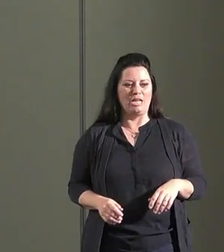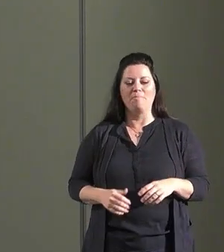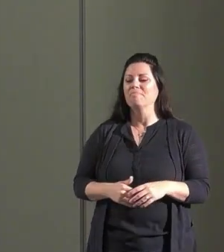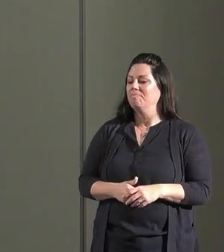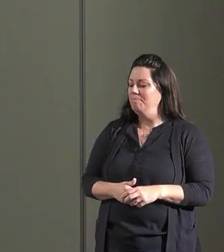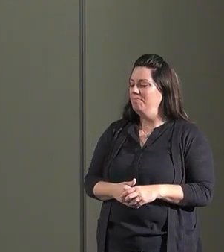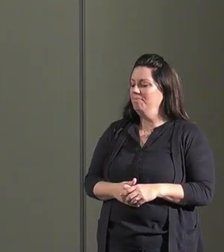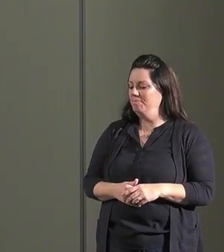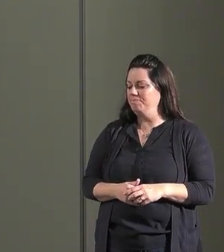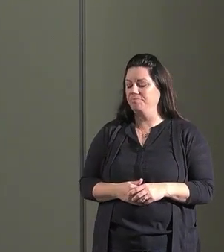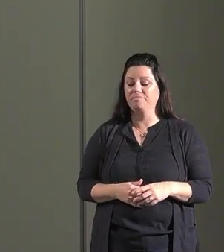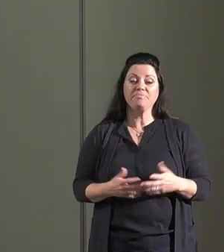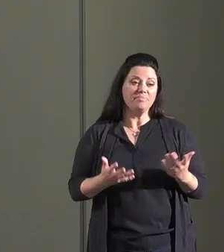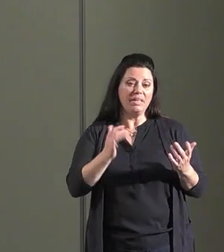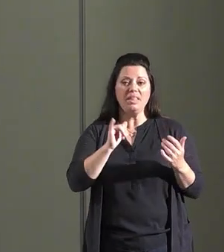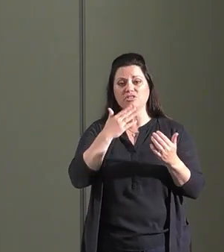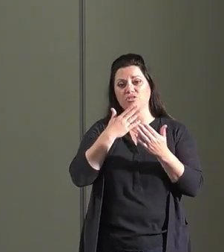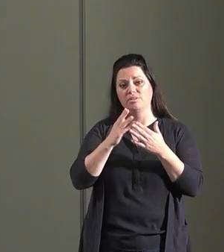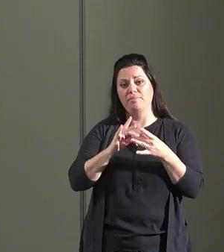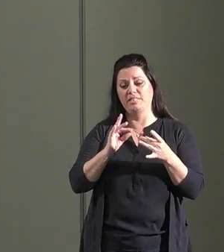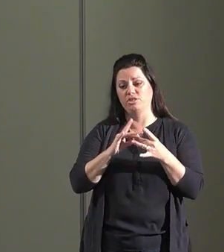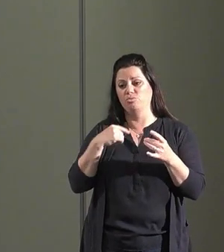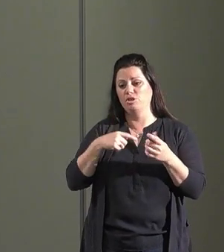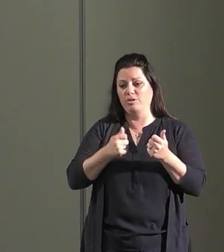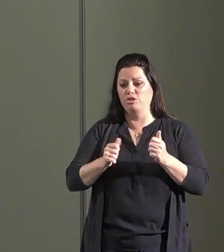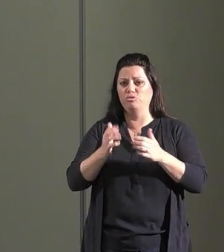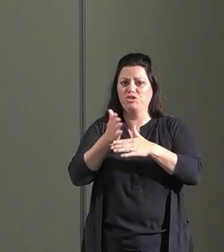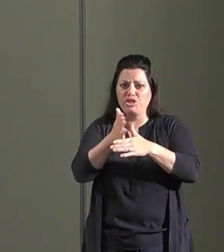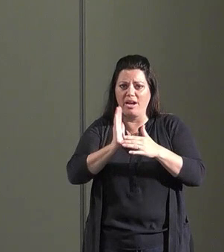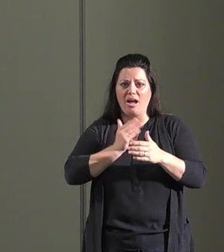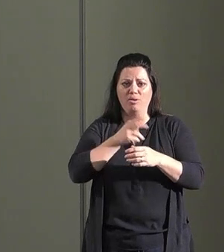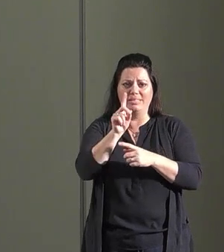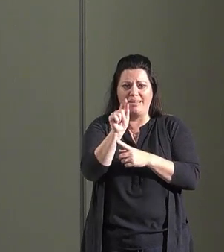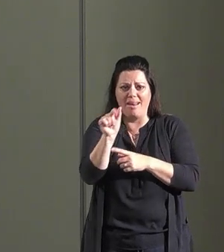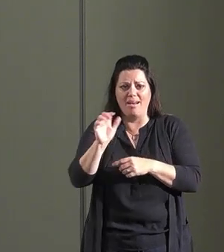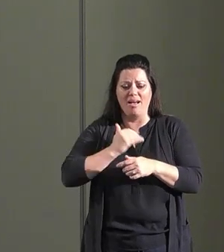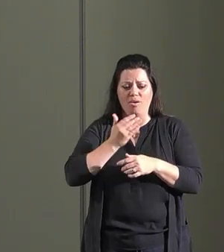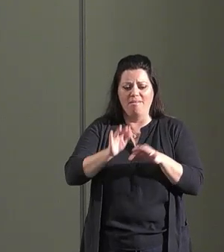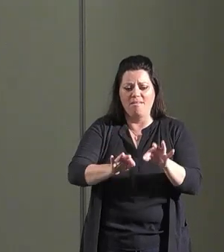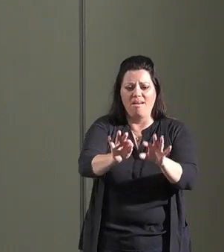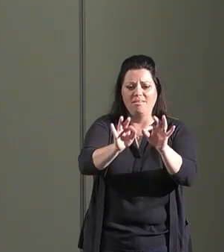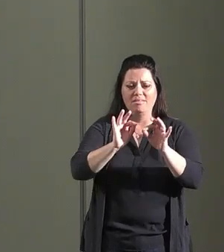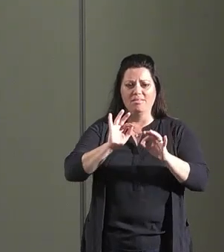we try to share the data in the findings and experiences and what is working and not working